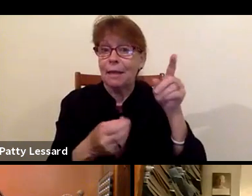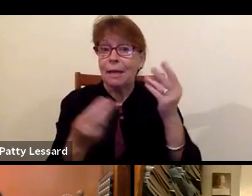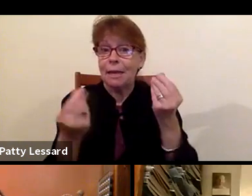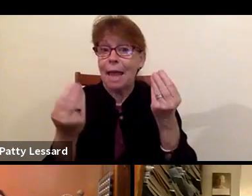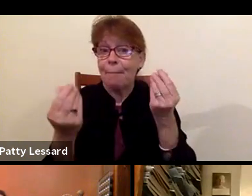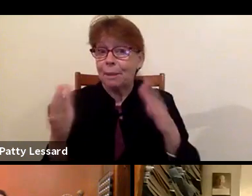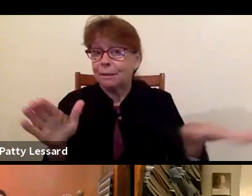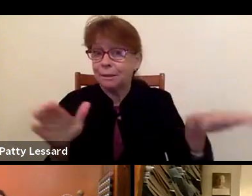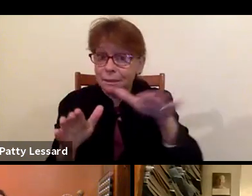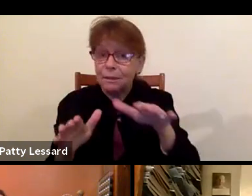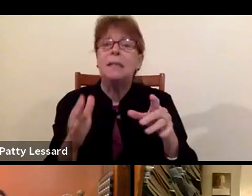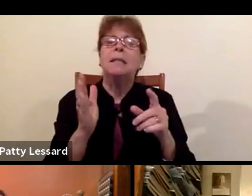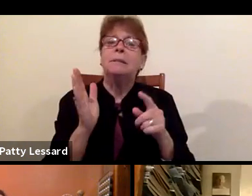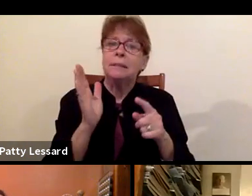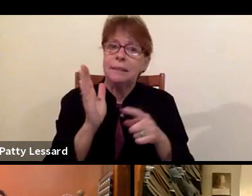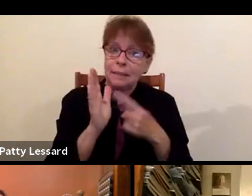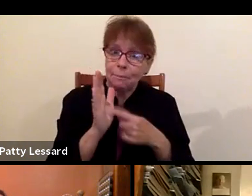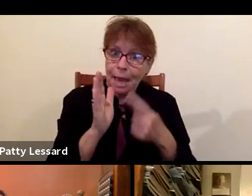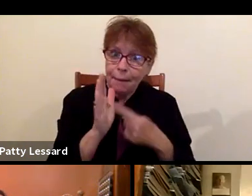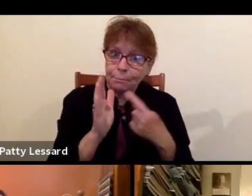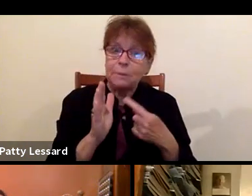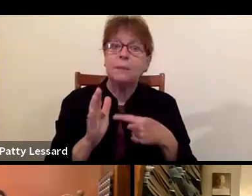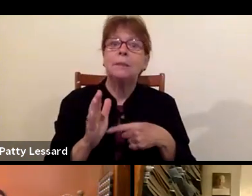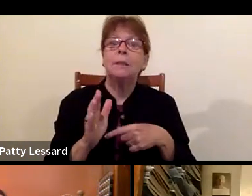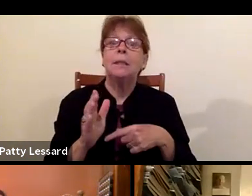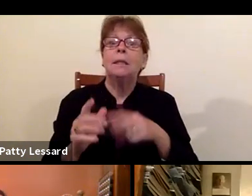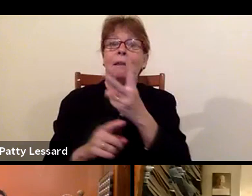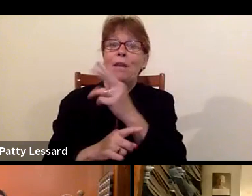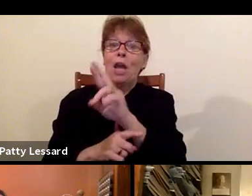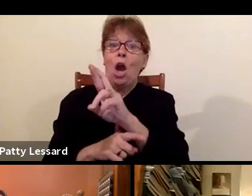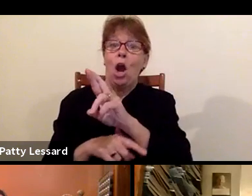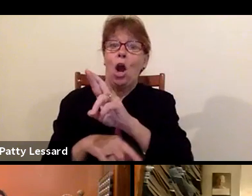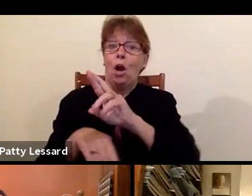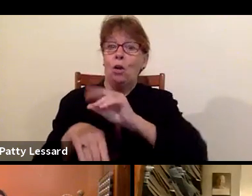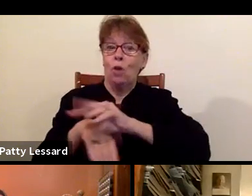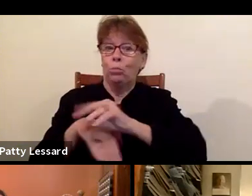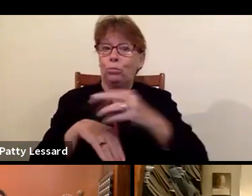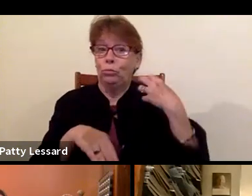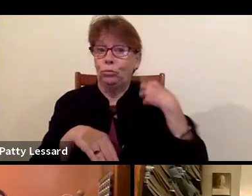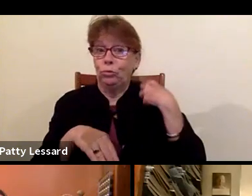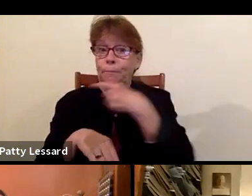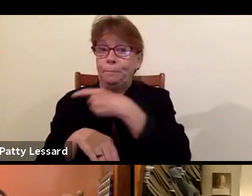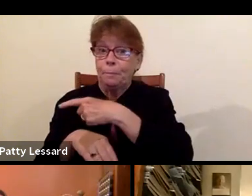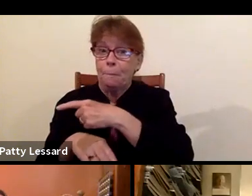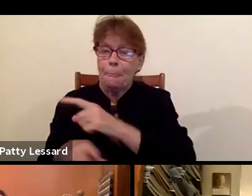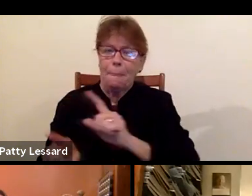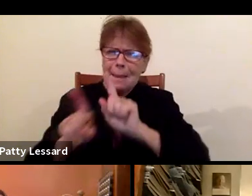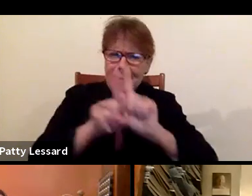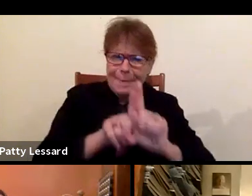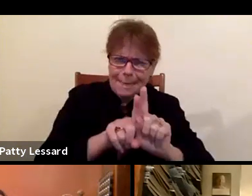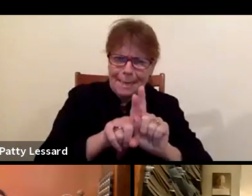help them work through communications issues. Some people who come with job rehabilitation come with job coaches so the job coach is involved with some of the things